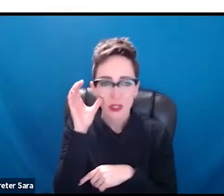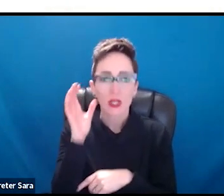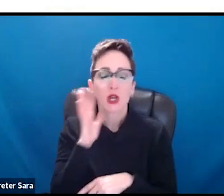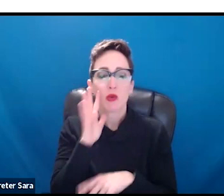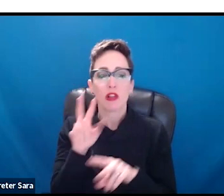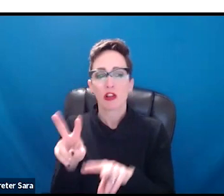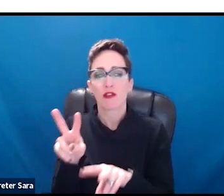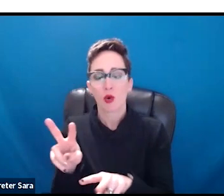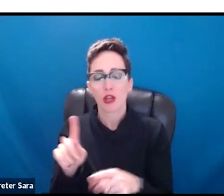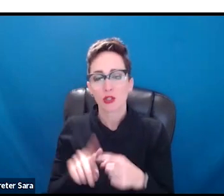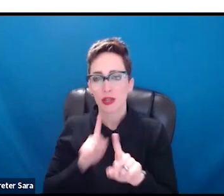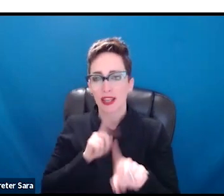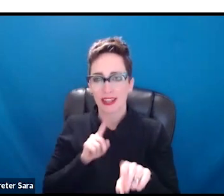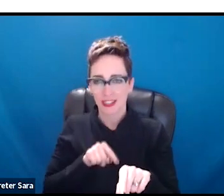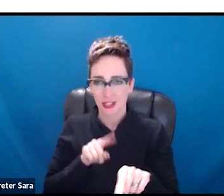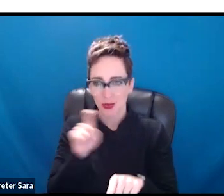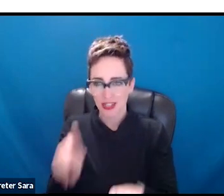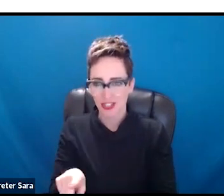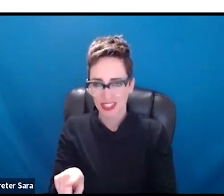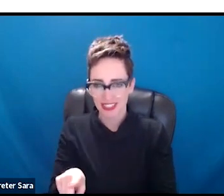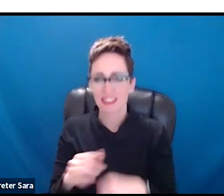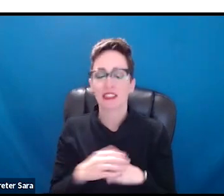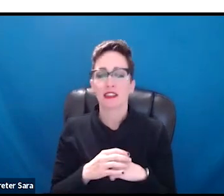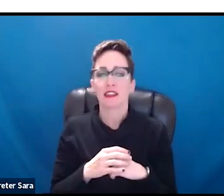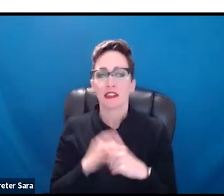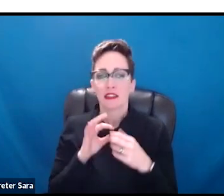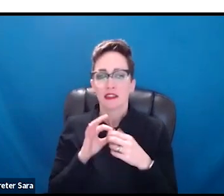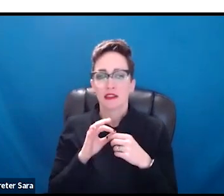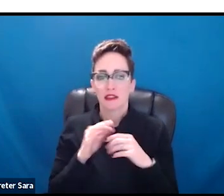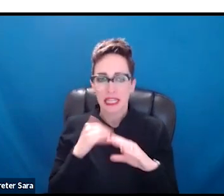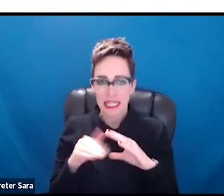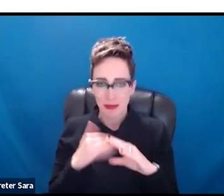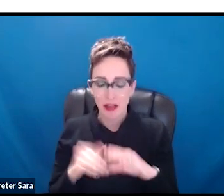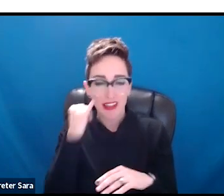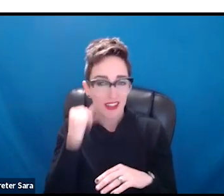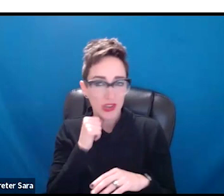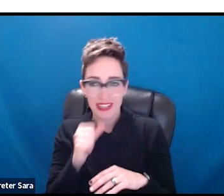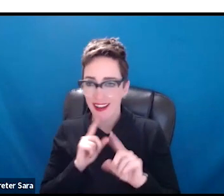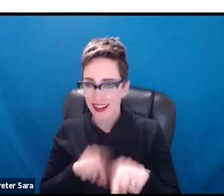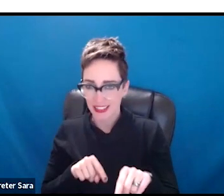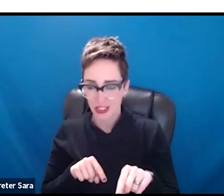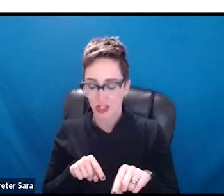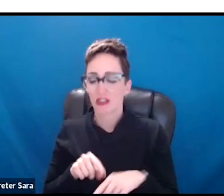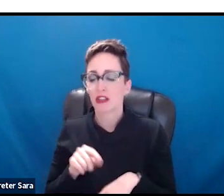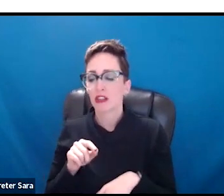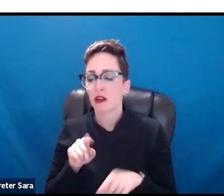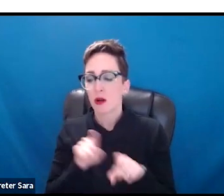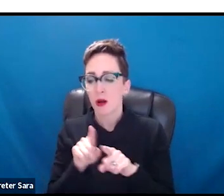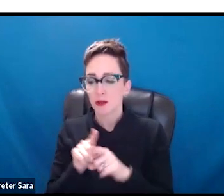to answering questions via email if we did not get to them. You always can also reach us with any questions